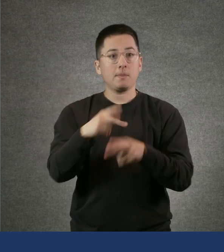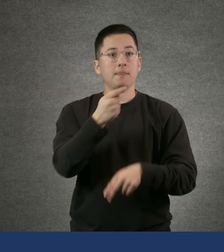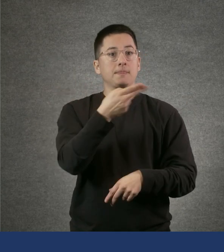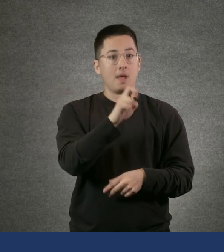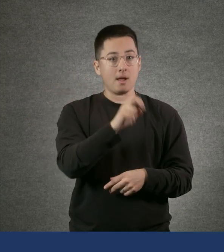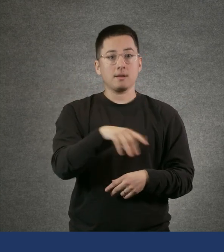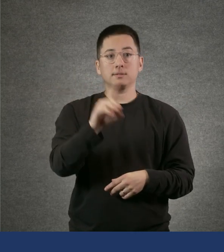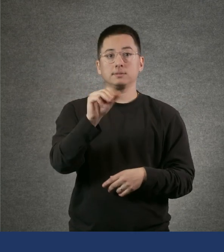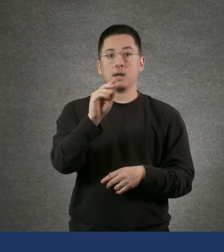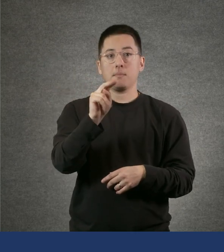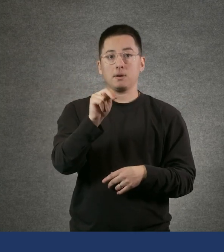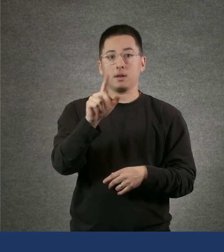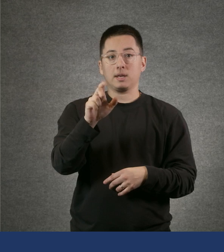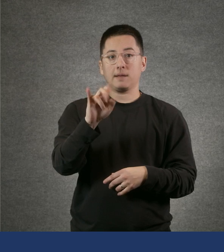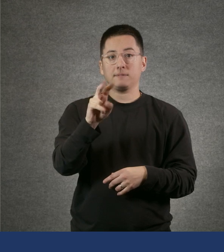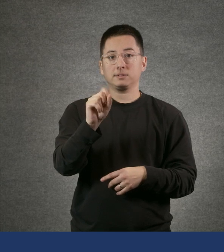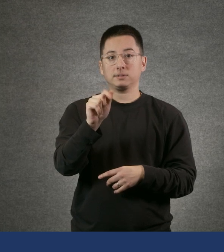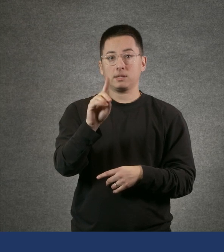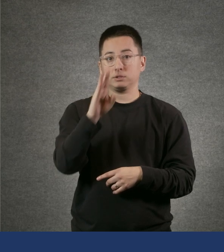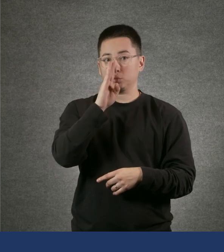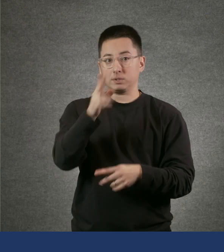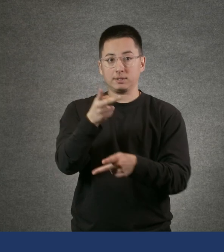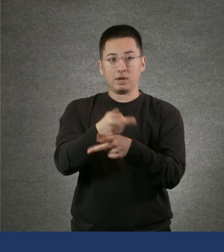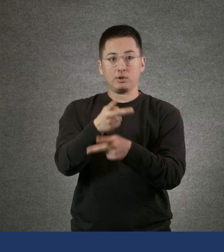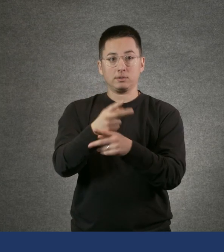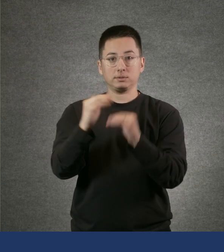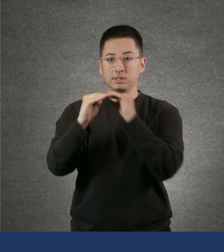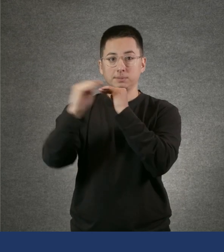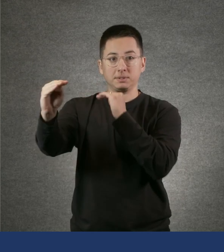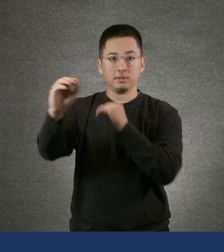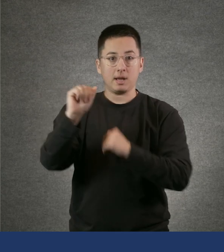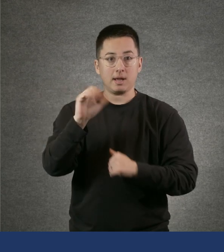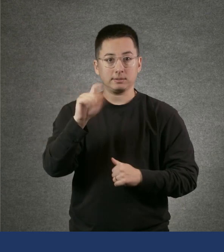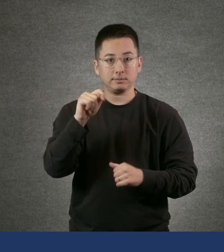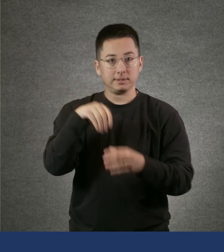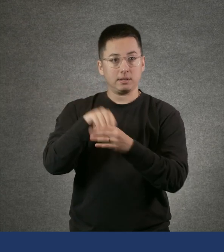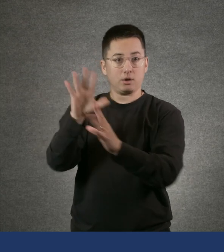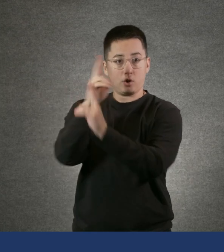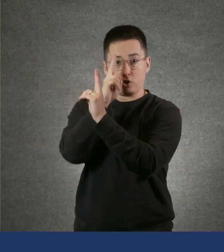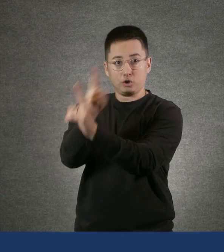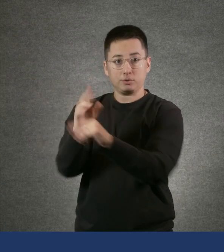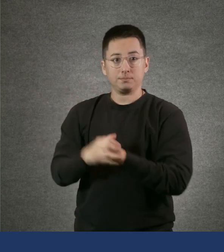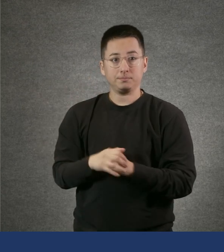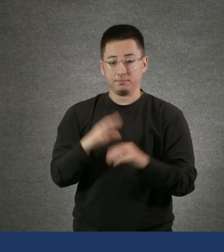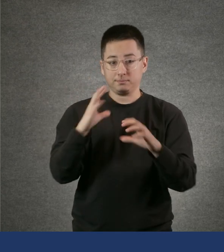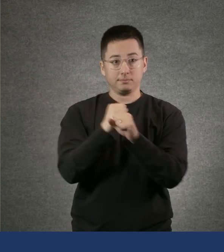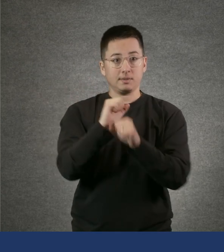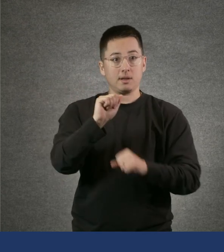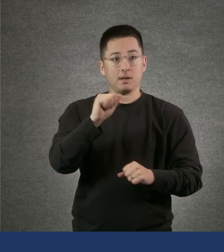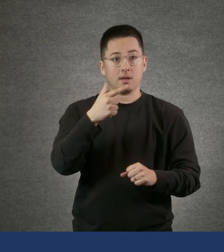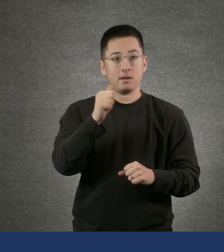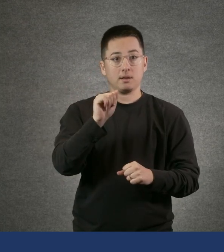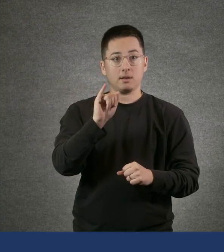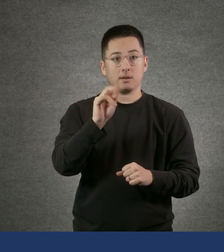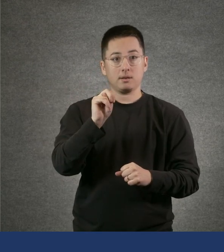Sustainability Act, in his honor, again bringing forth critical legislation addressing all